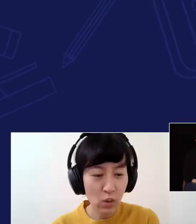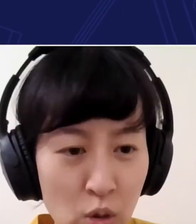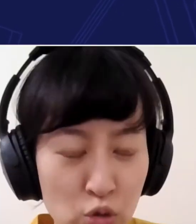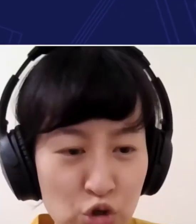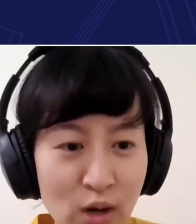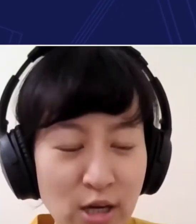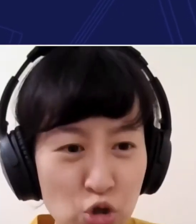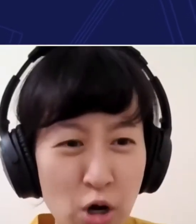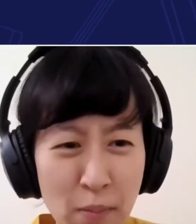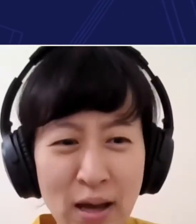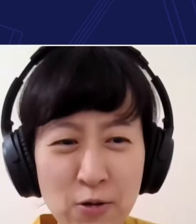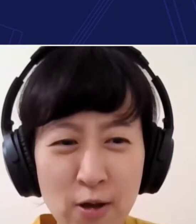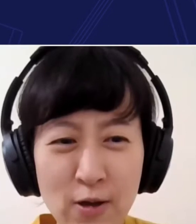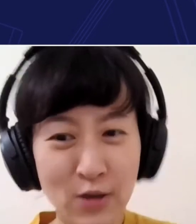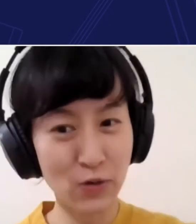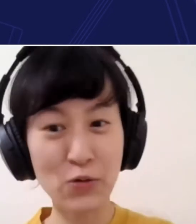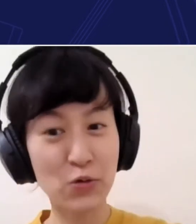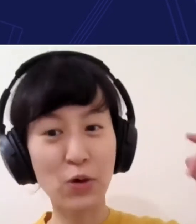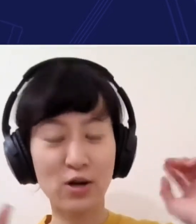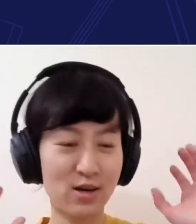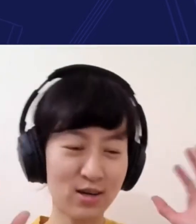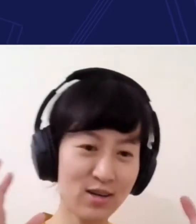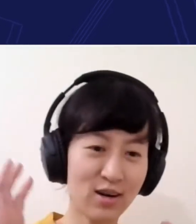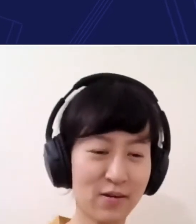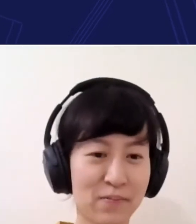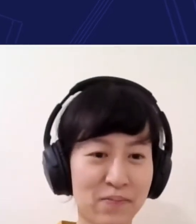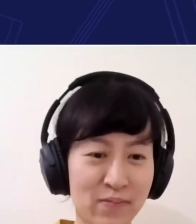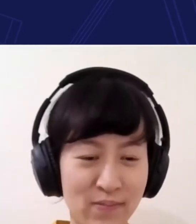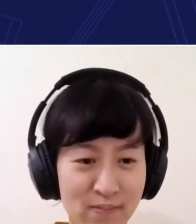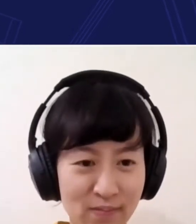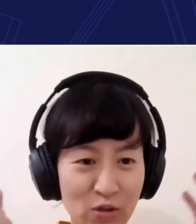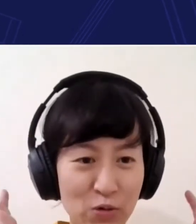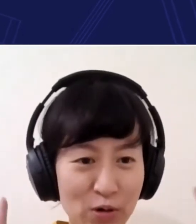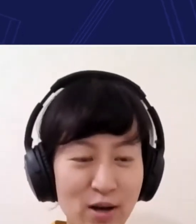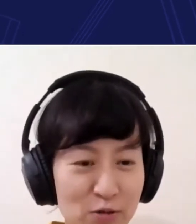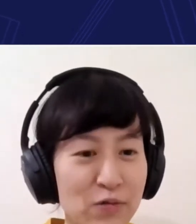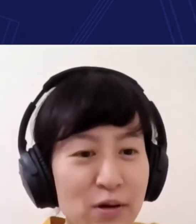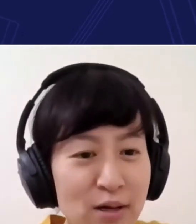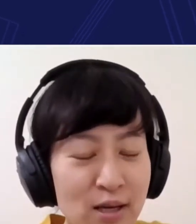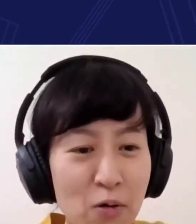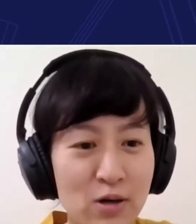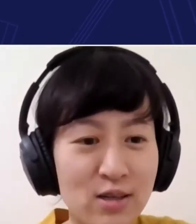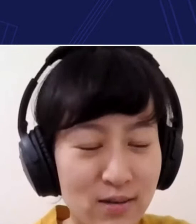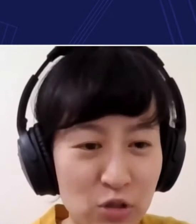[DR. CHIANG:] Would you like to talk about your... your Hard of Hearing, or?